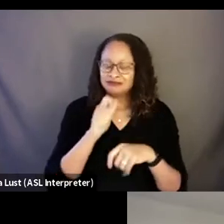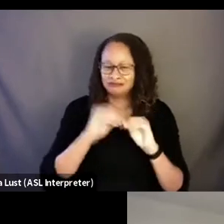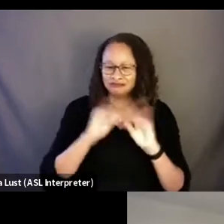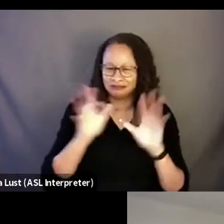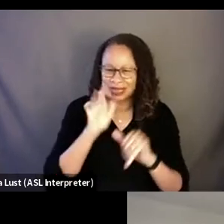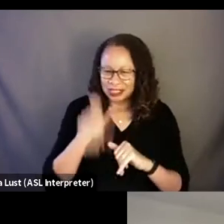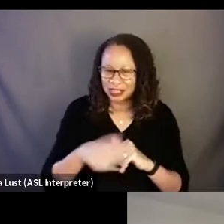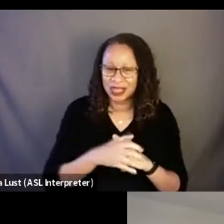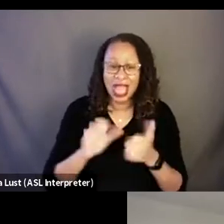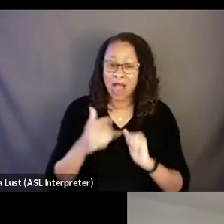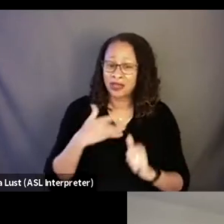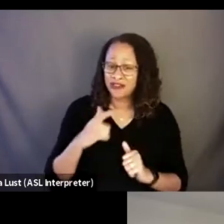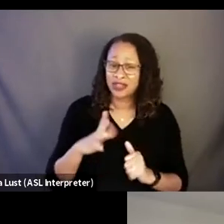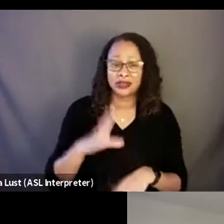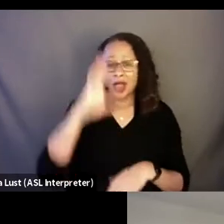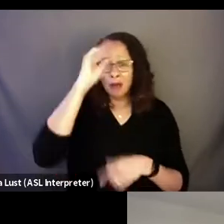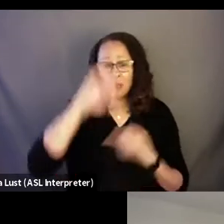Your boyfriend, your family, we'd love to hear.